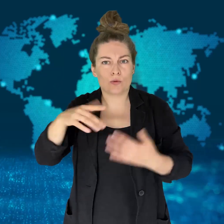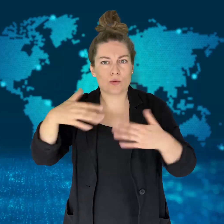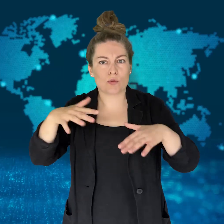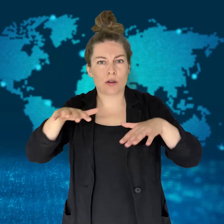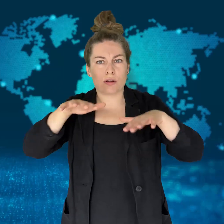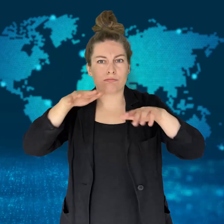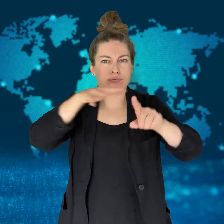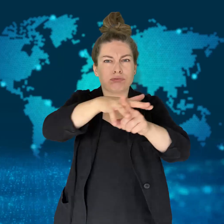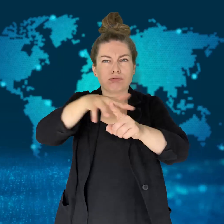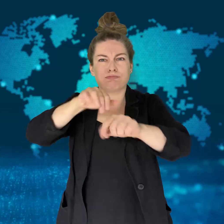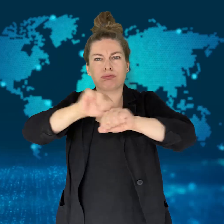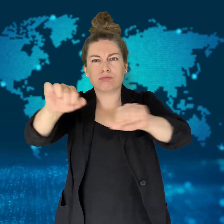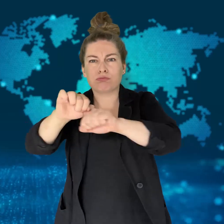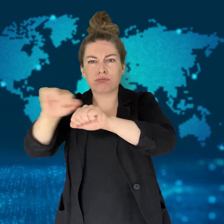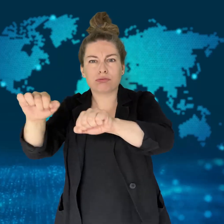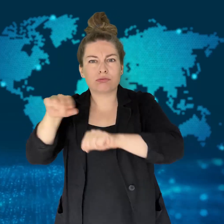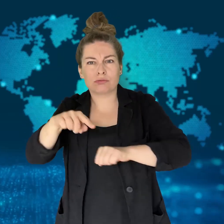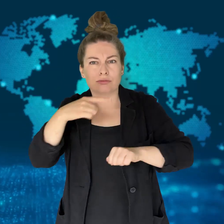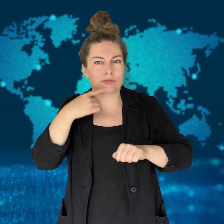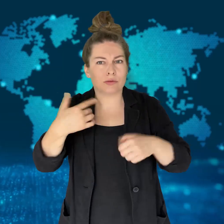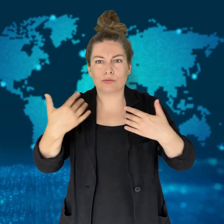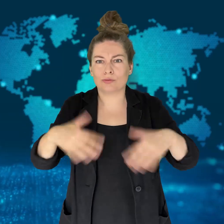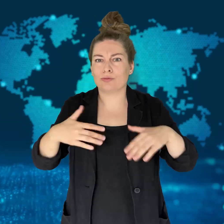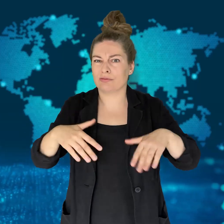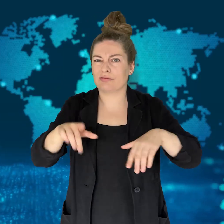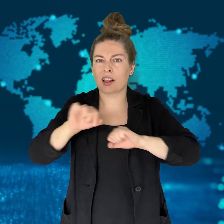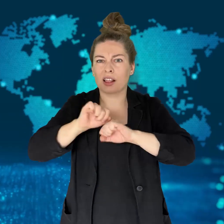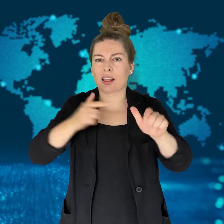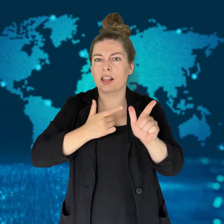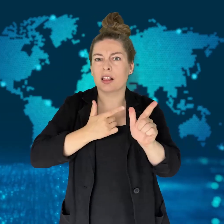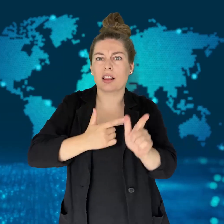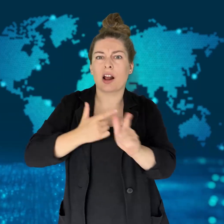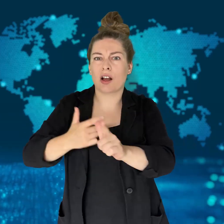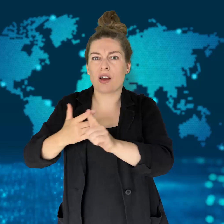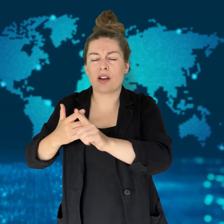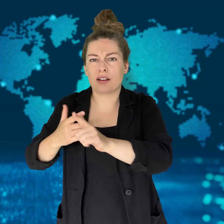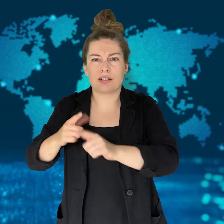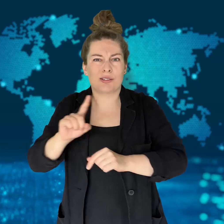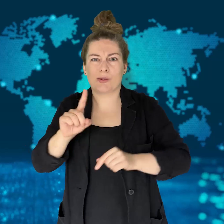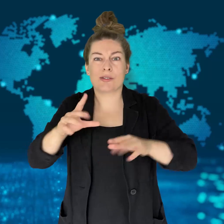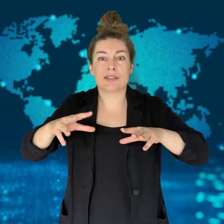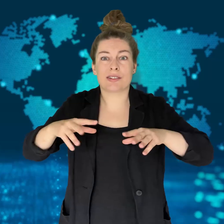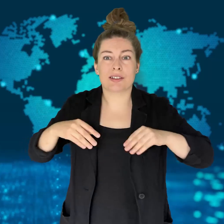while others were waiting to be evacuated.